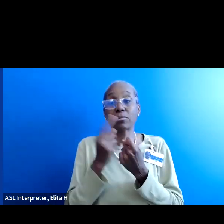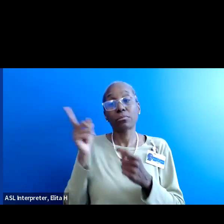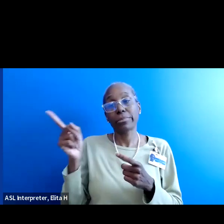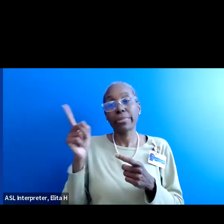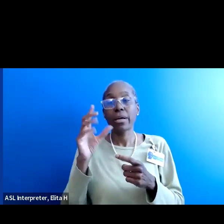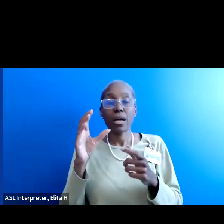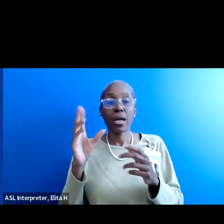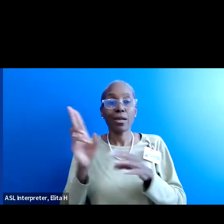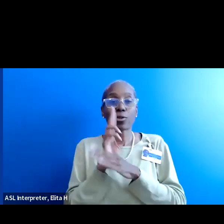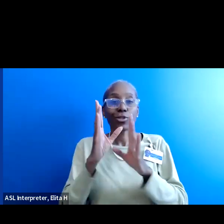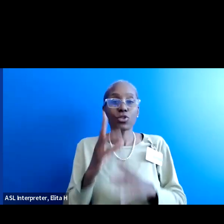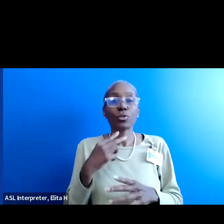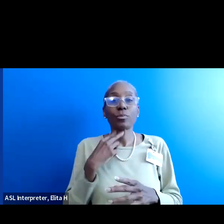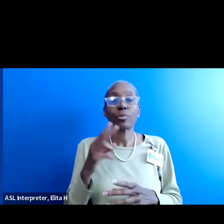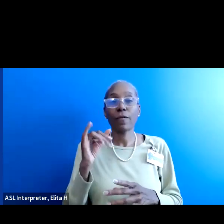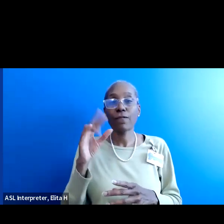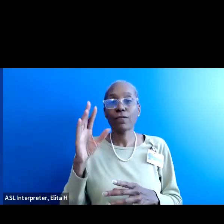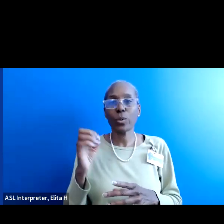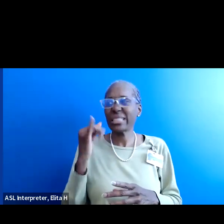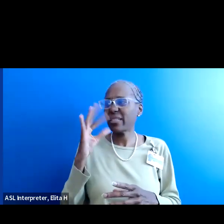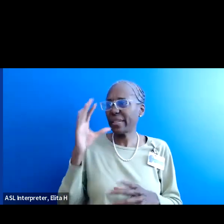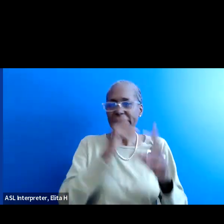to see if there were some things that I missed in response to these questions.